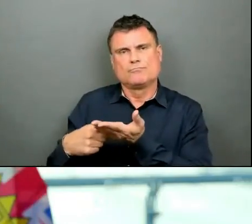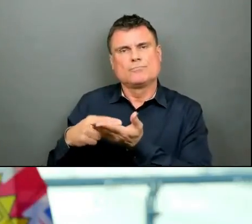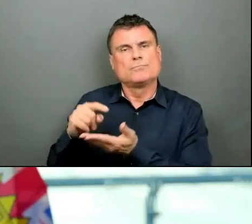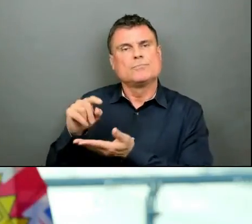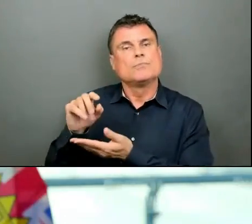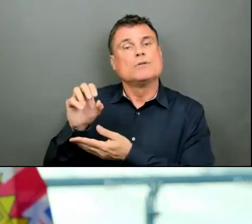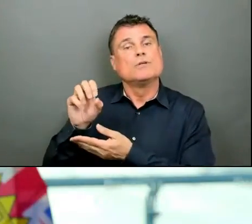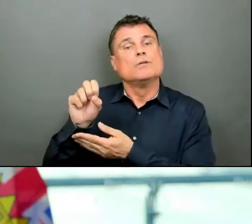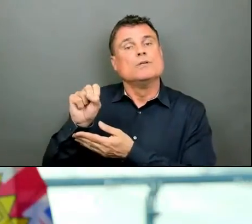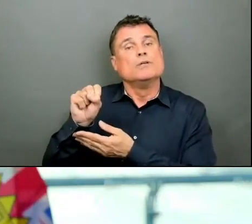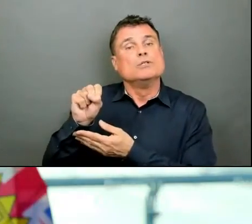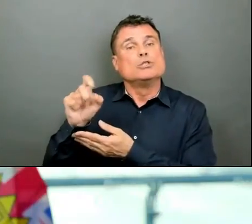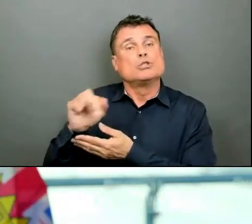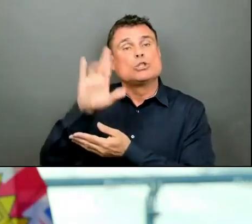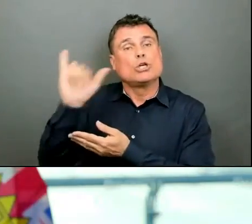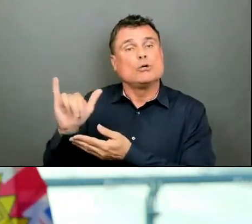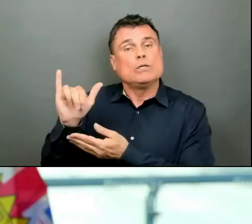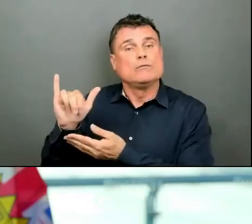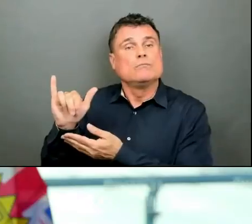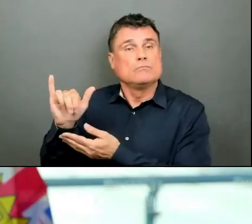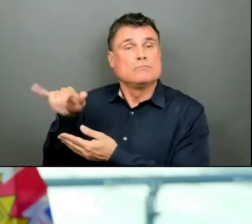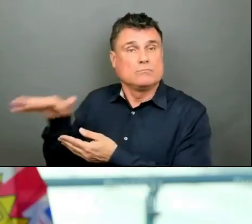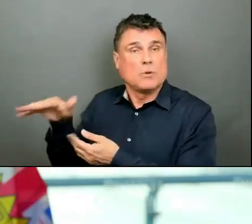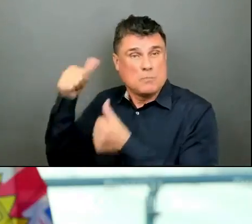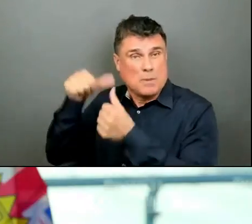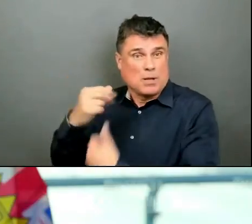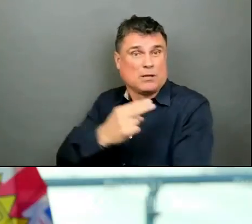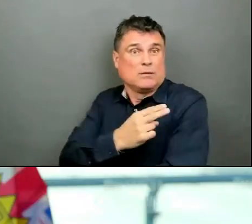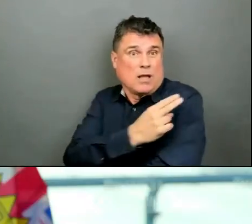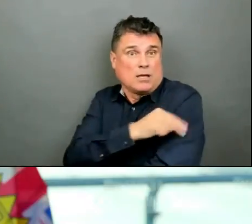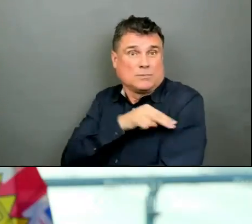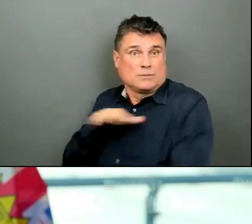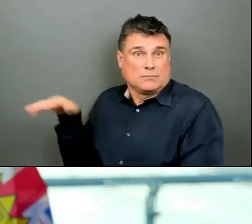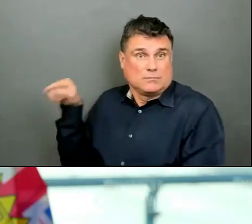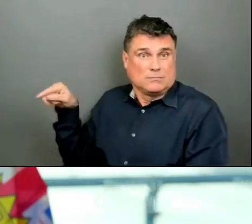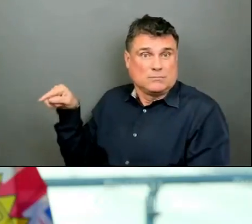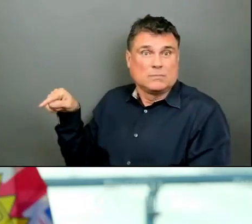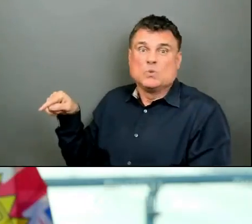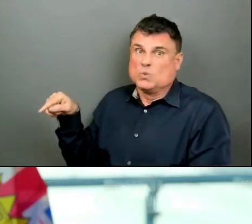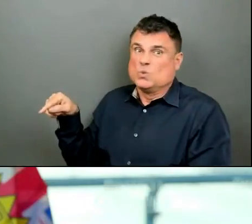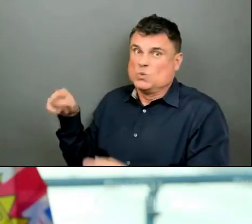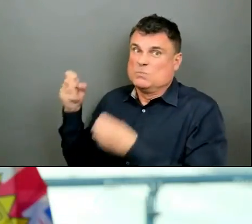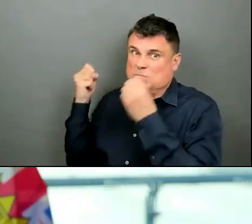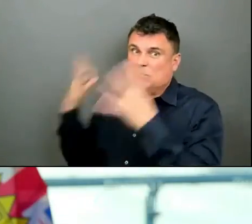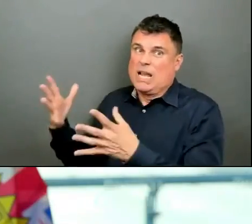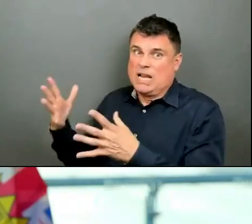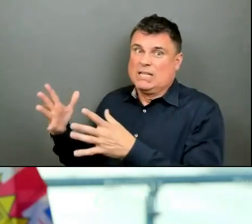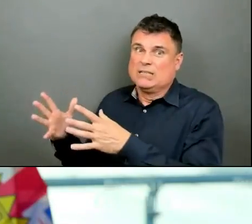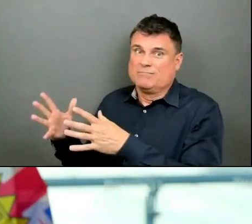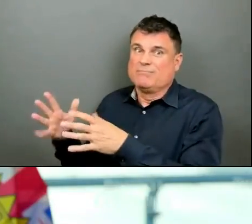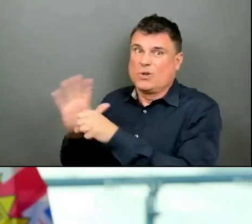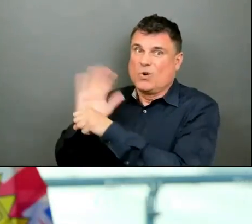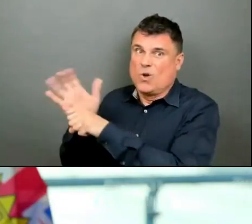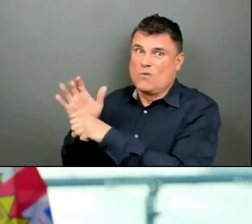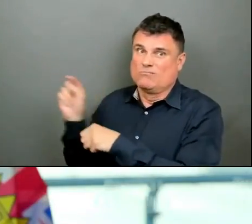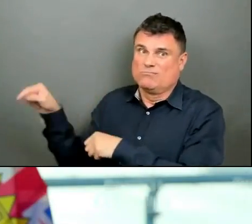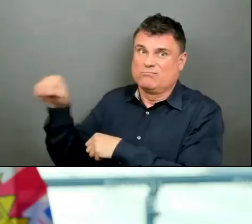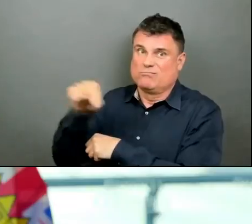right. I had the right to talk to the hospital where the bulk of critical care patients and COVID, and